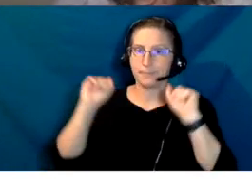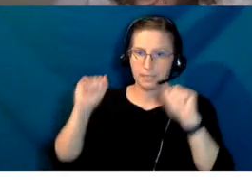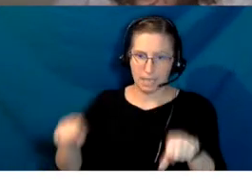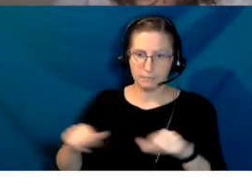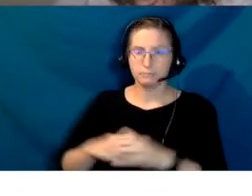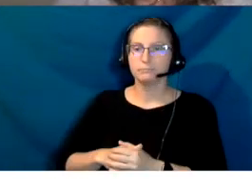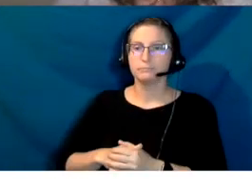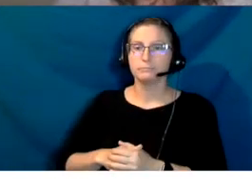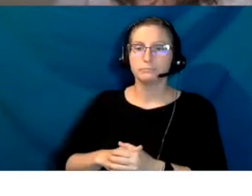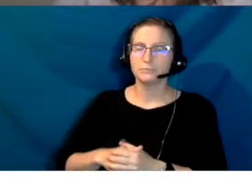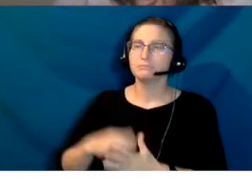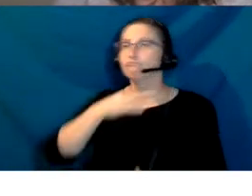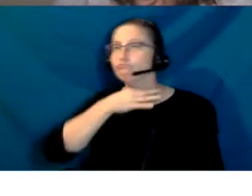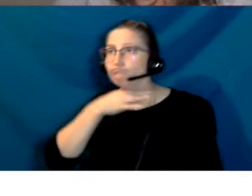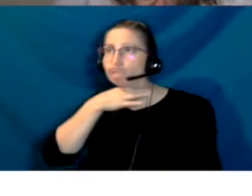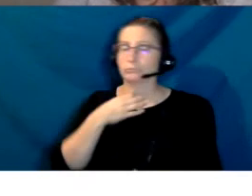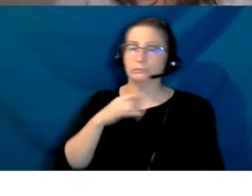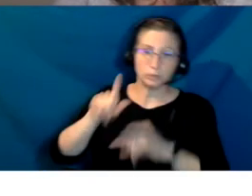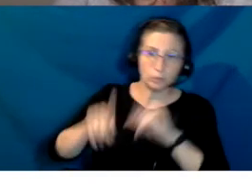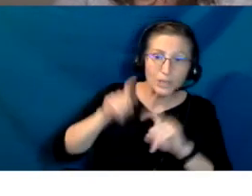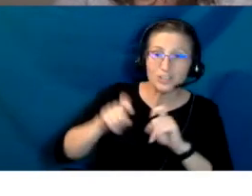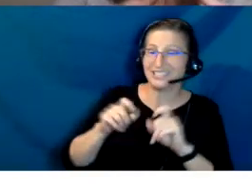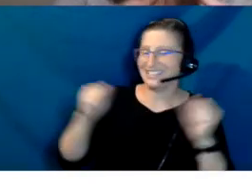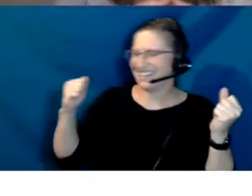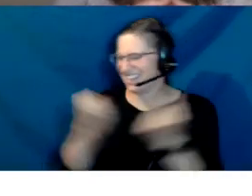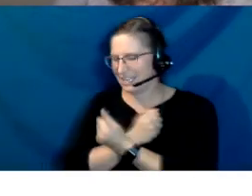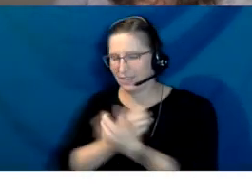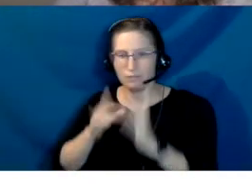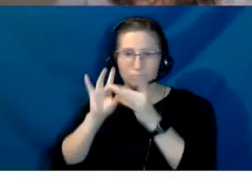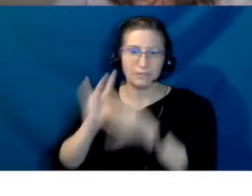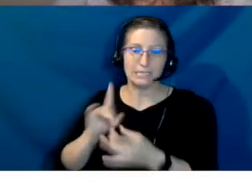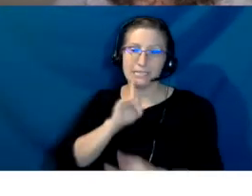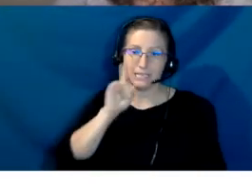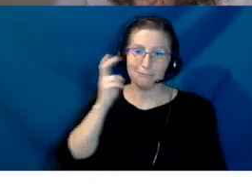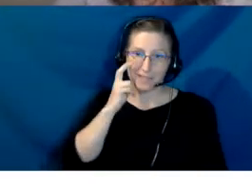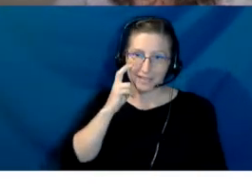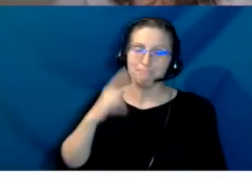to deafblind. I am happy to have a conversation and to try to support you and